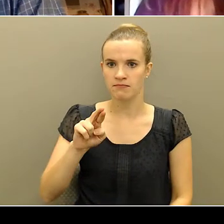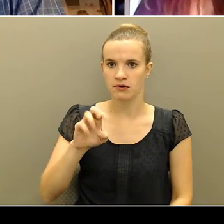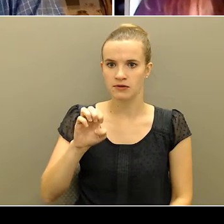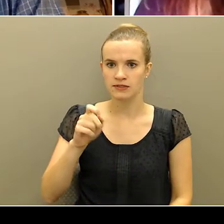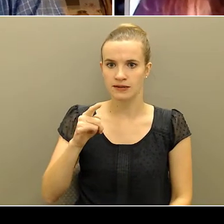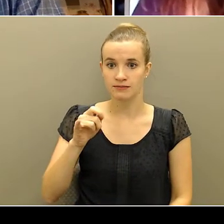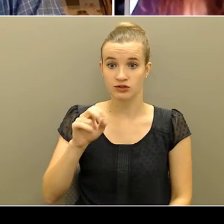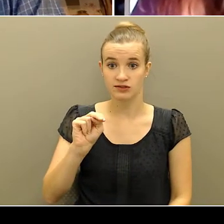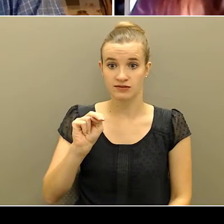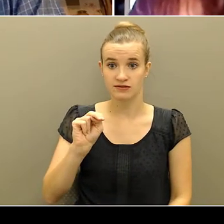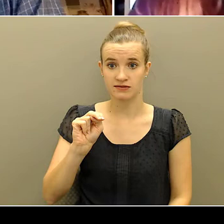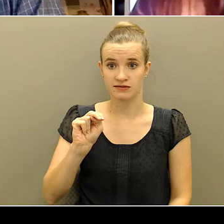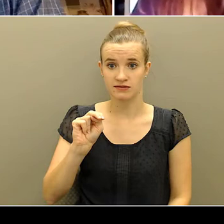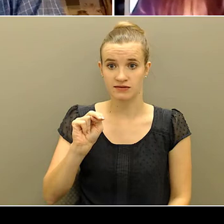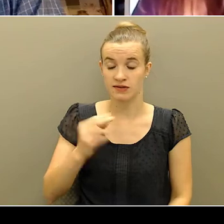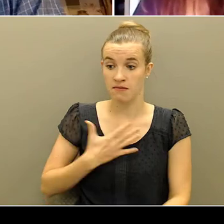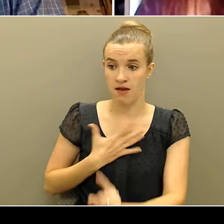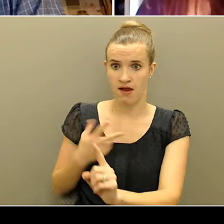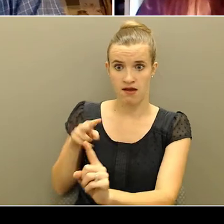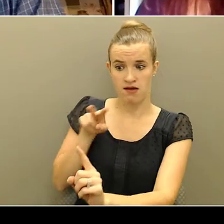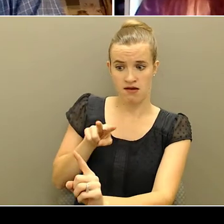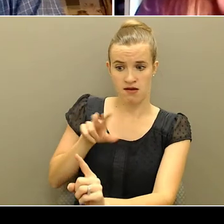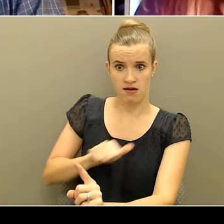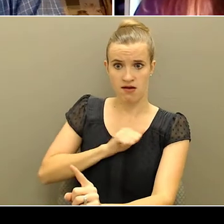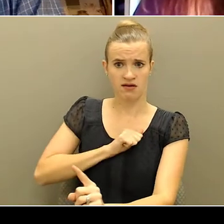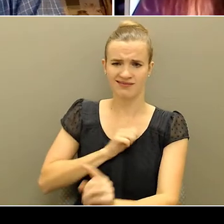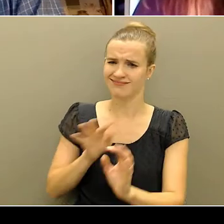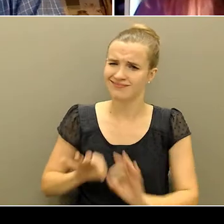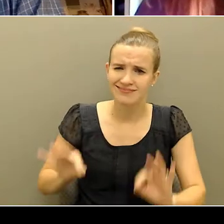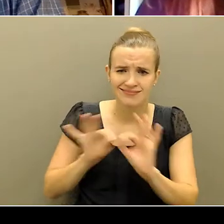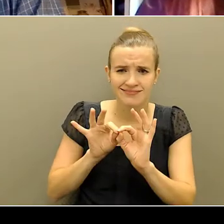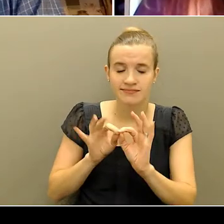this attraction and there's a million stairs and I'm going to, you know, be